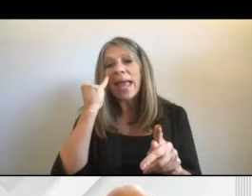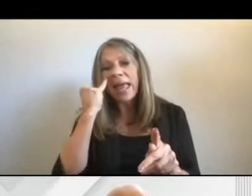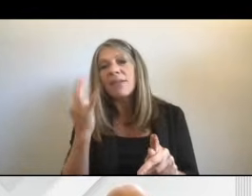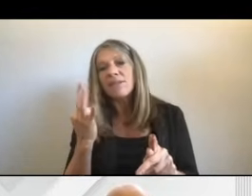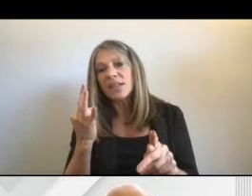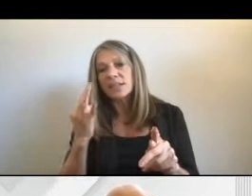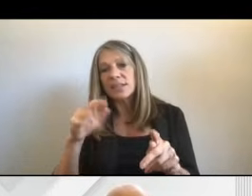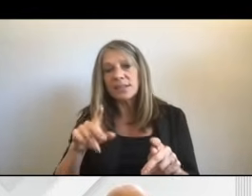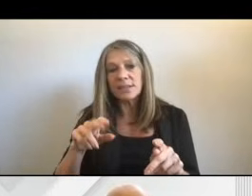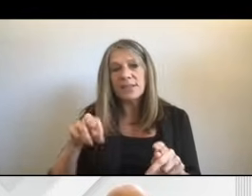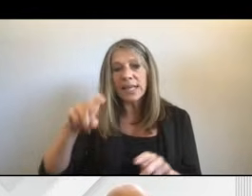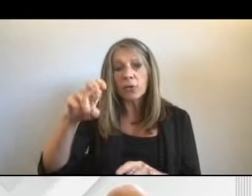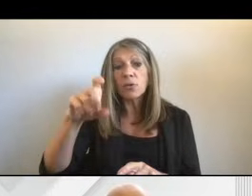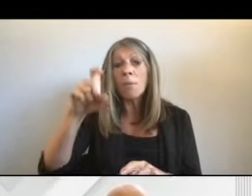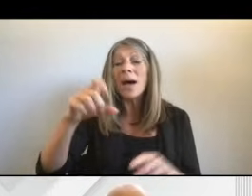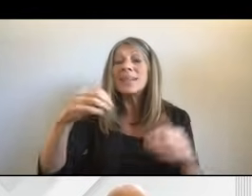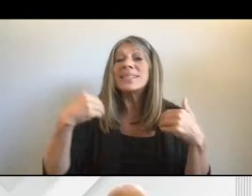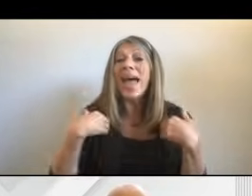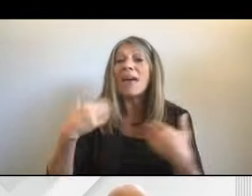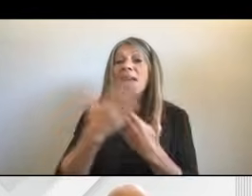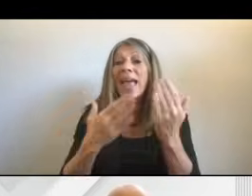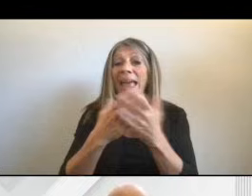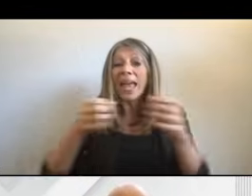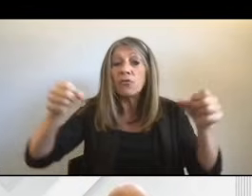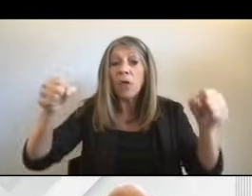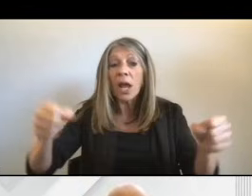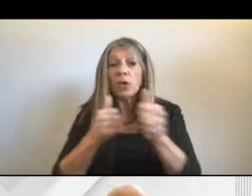And the stairs must have handrails complying with R409.